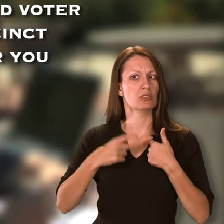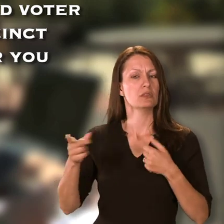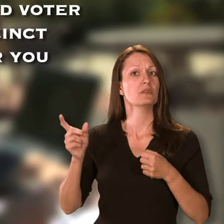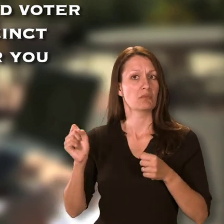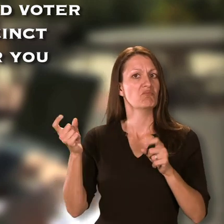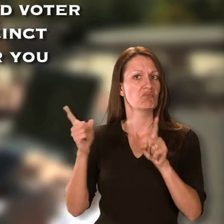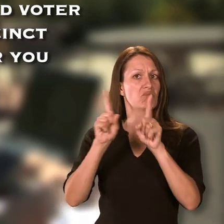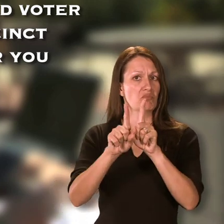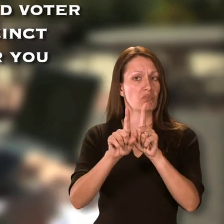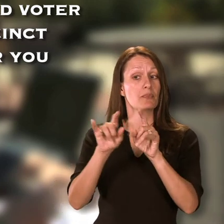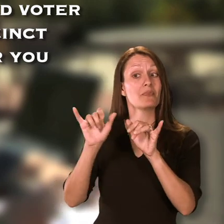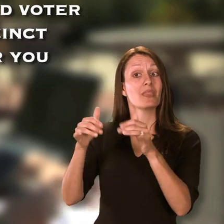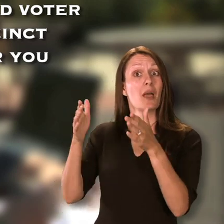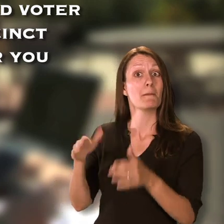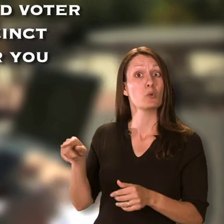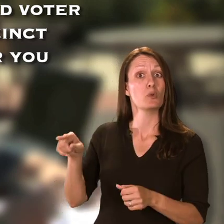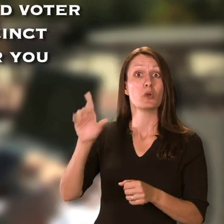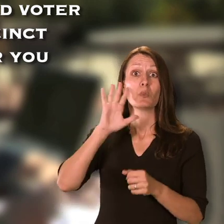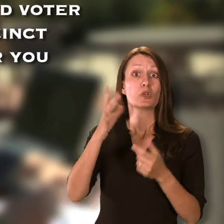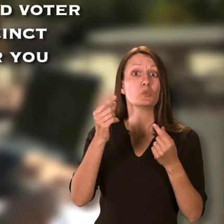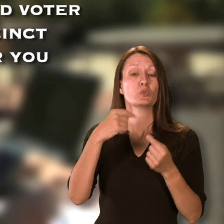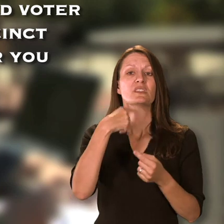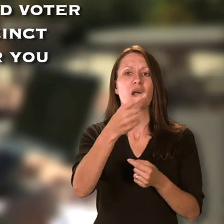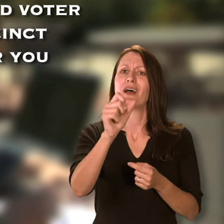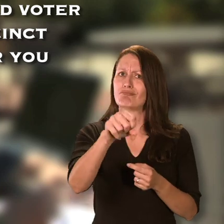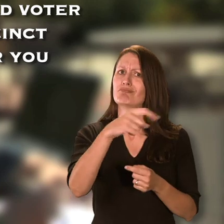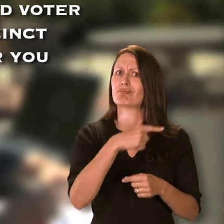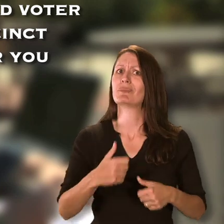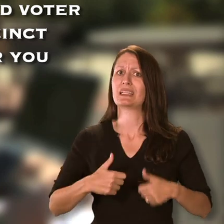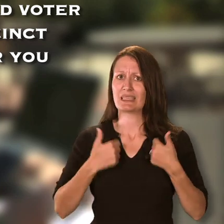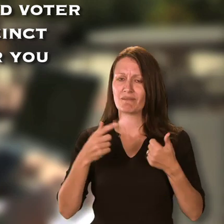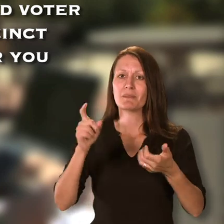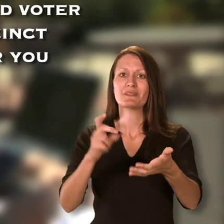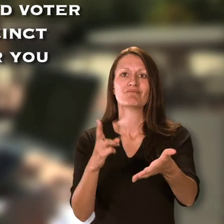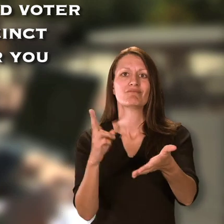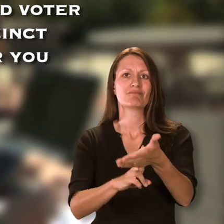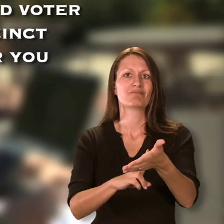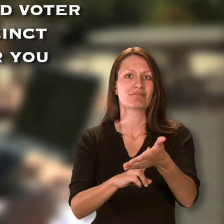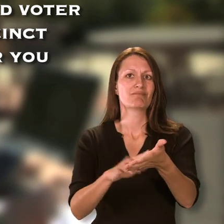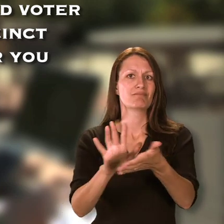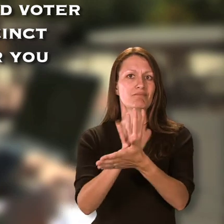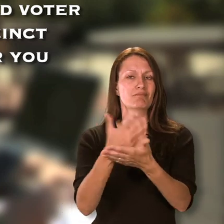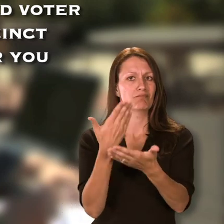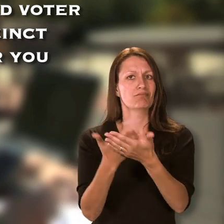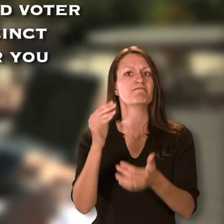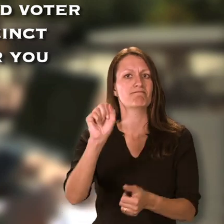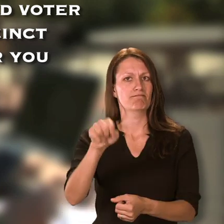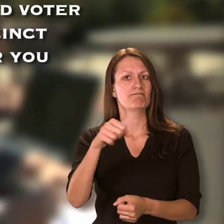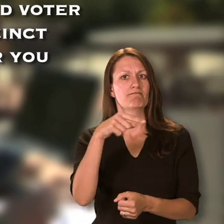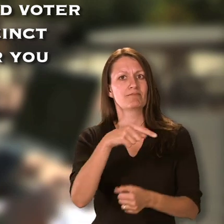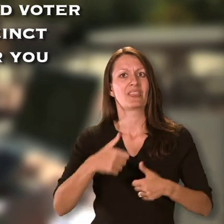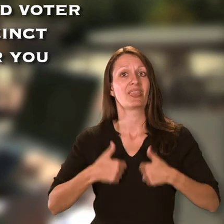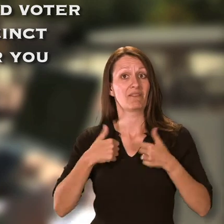that you live in the precinct by signing an oath.